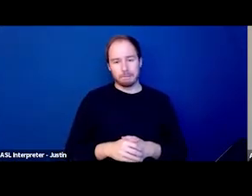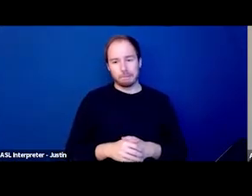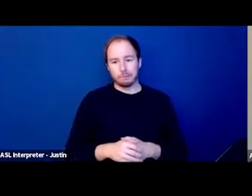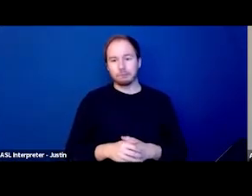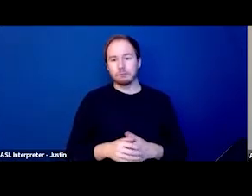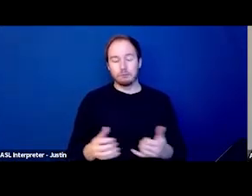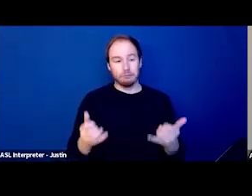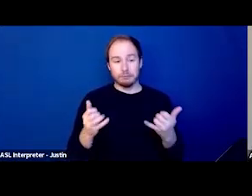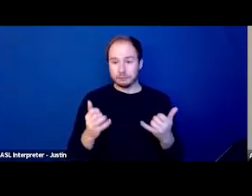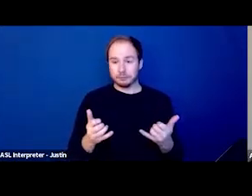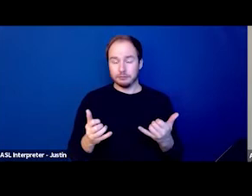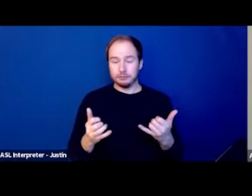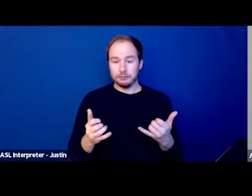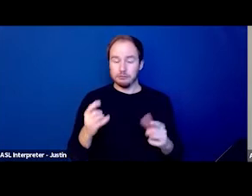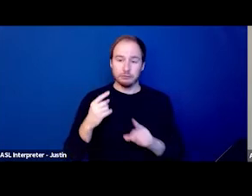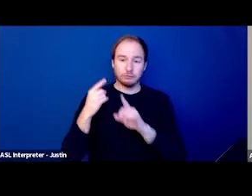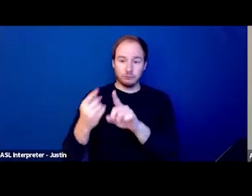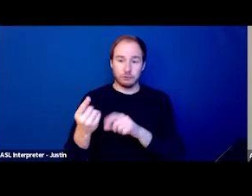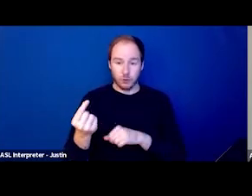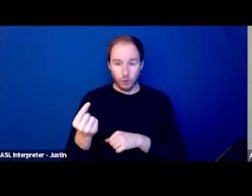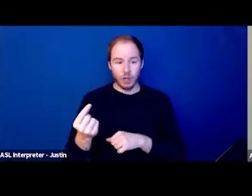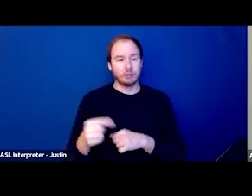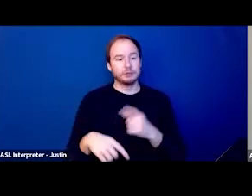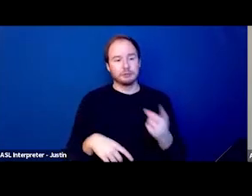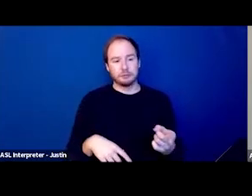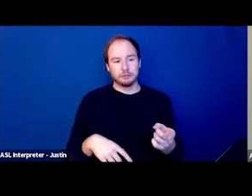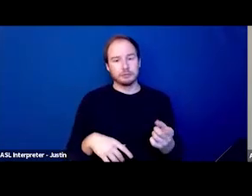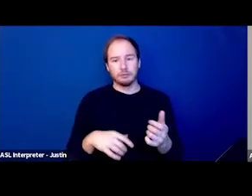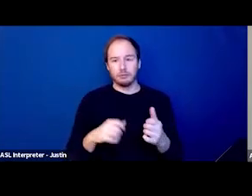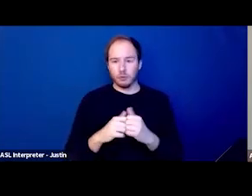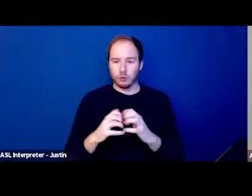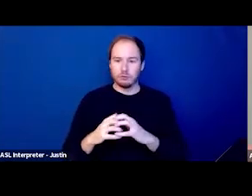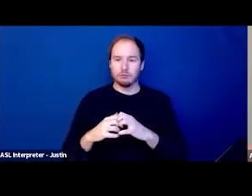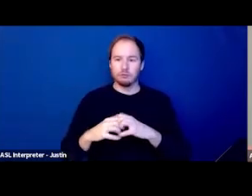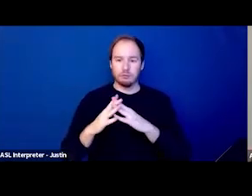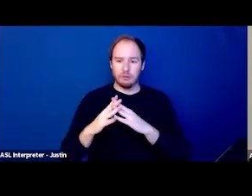As for today, our learning objectives are going to be building that foundational knowledge